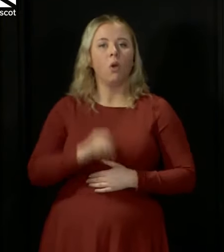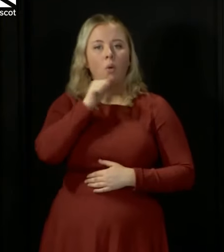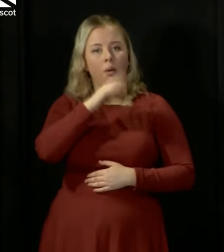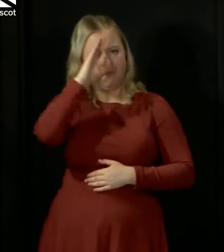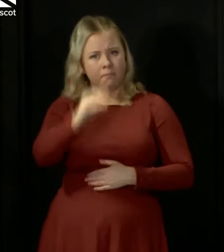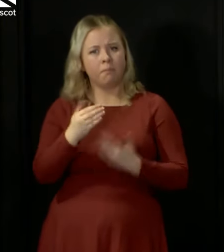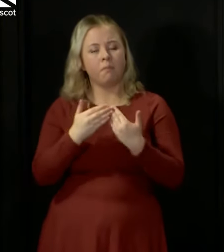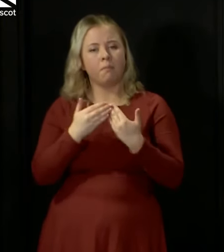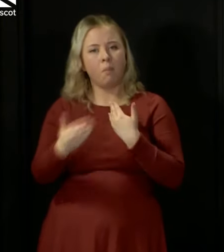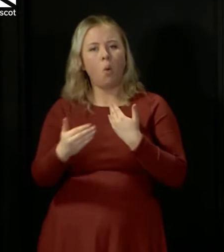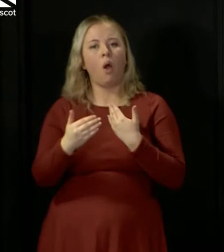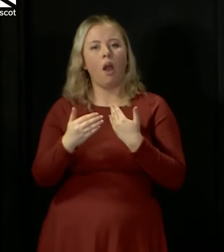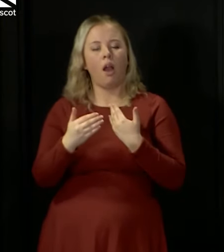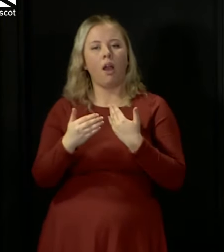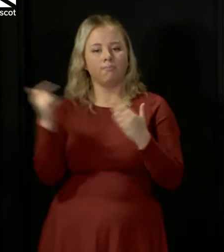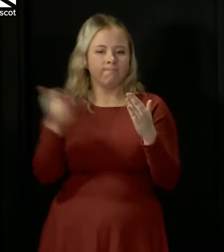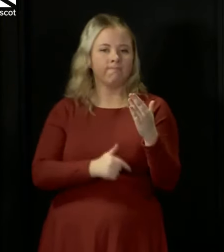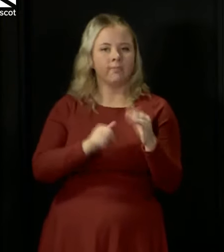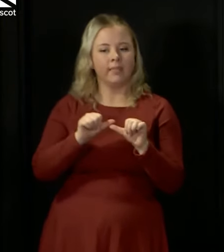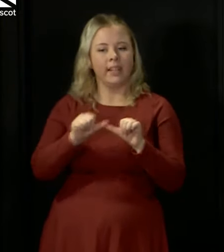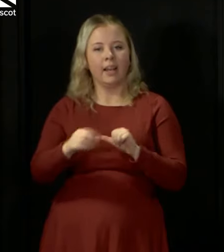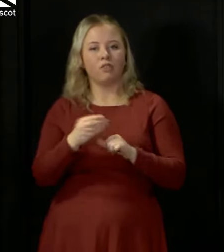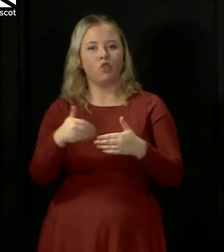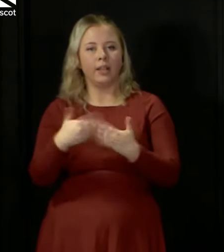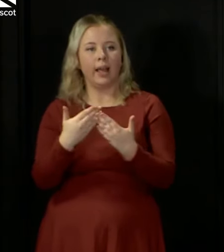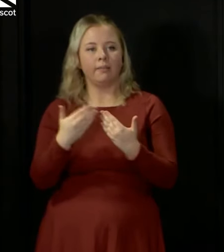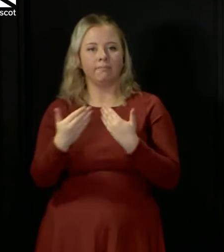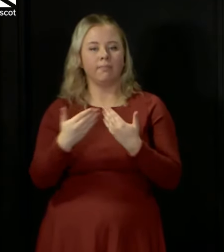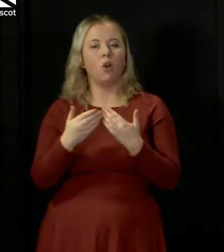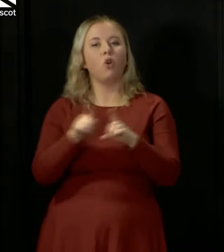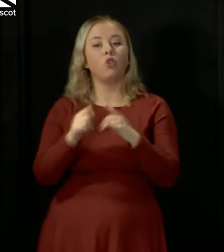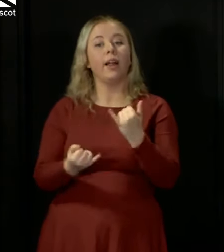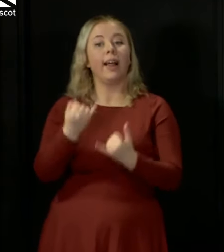over the next couple of days. We will also, at the end of this week, set out where we